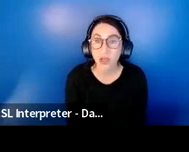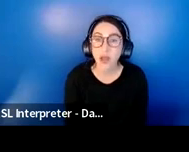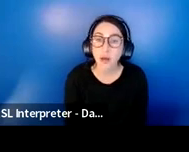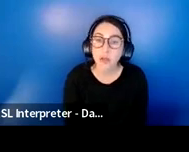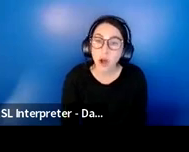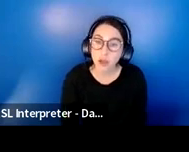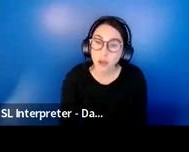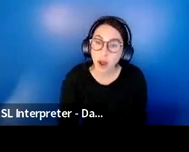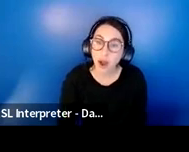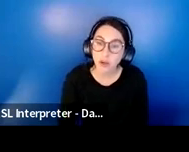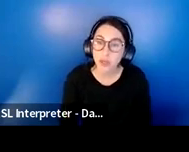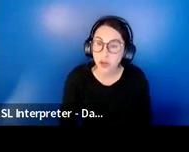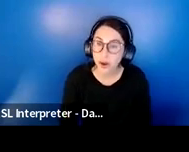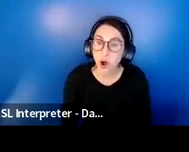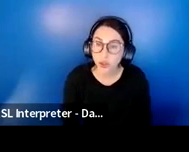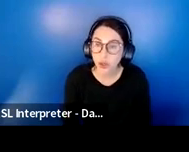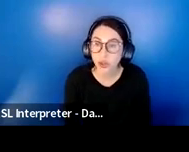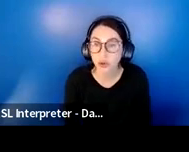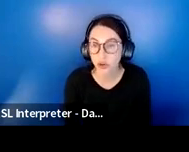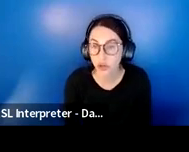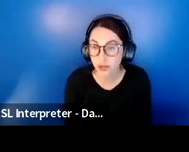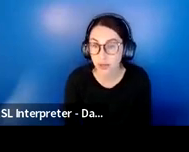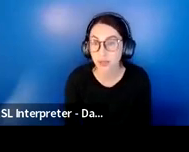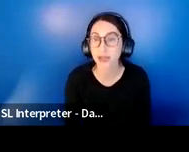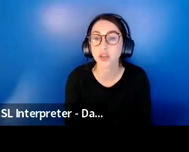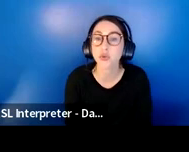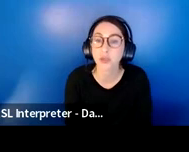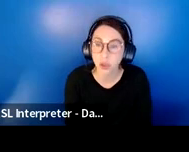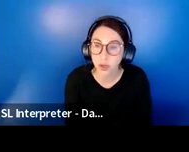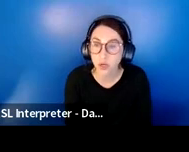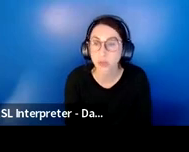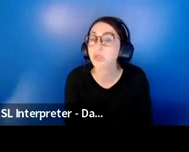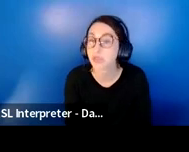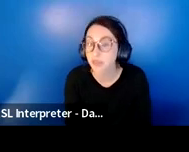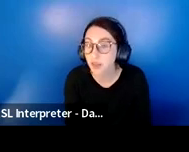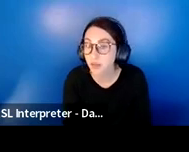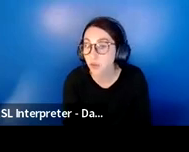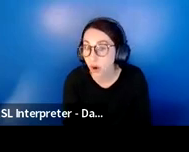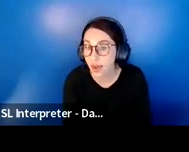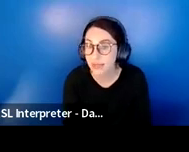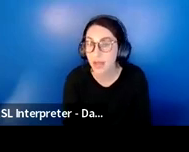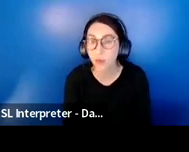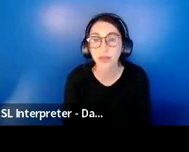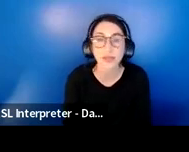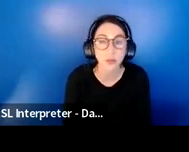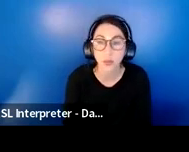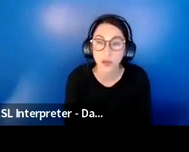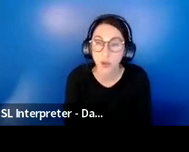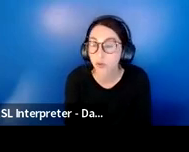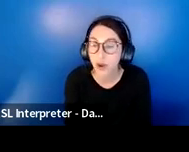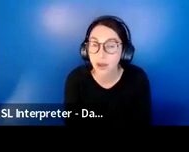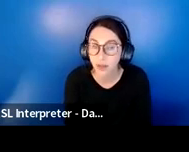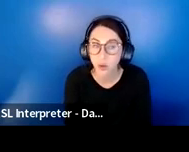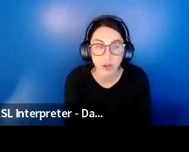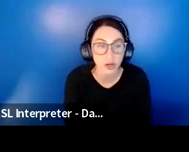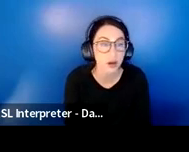ASL Interpreter - Danielle: I'll be talking about how to integrate culture and social justice into language more specifically for ASL. But this can be applicable for any language